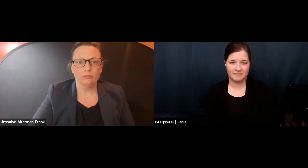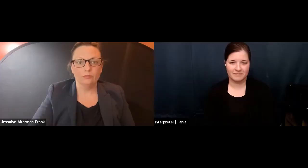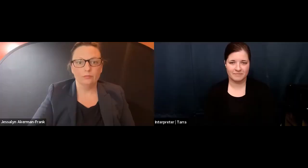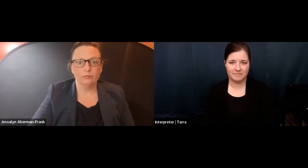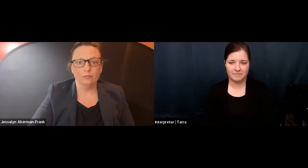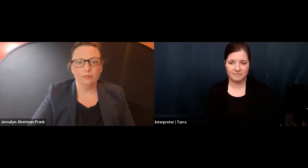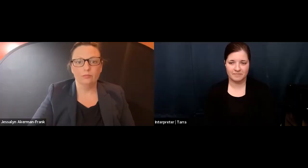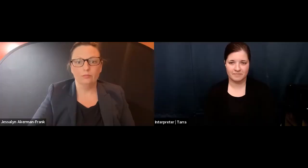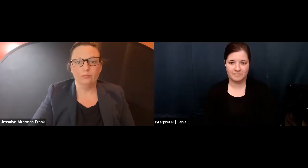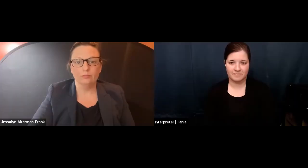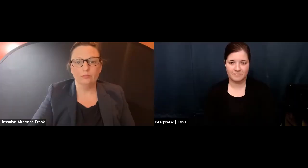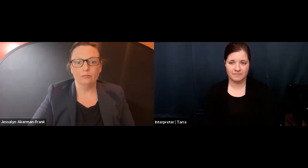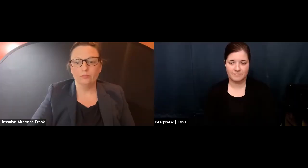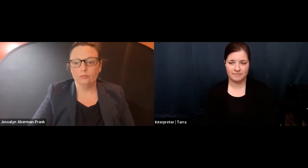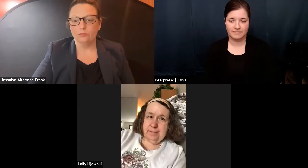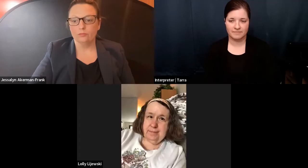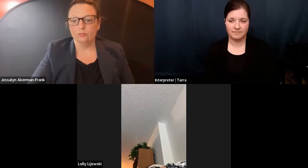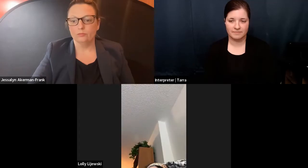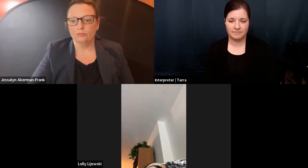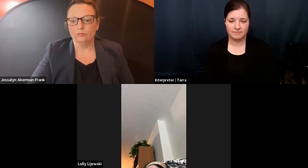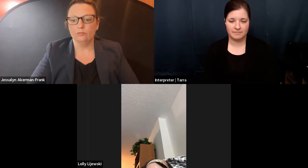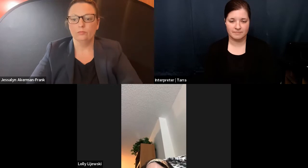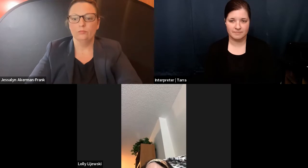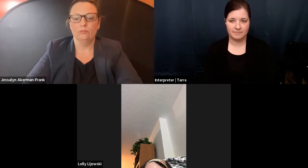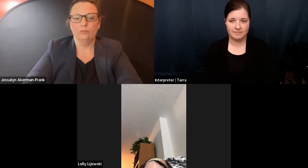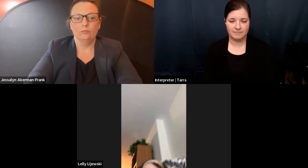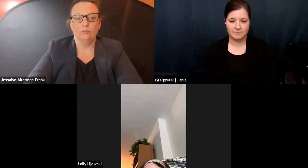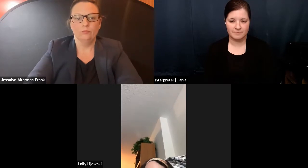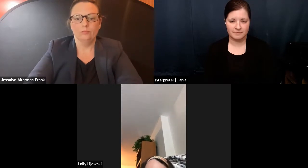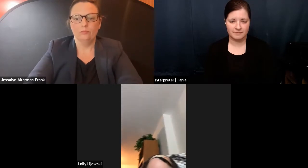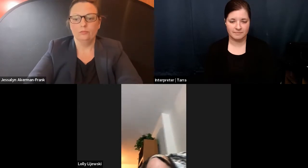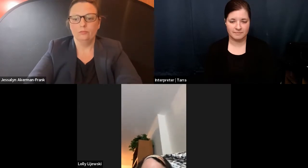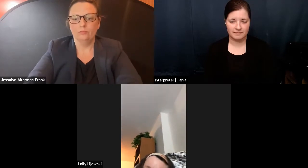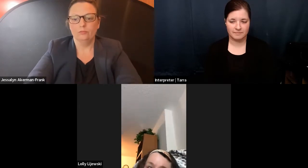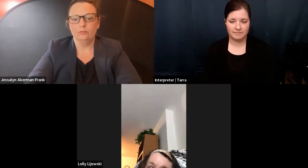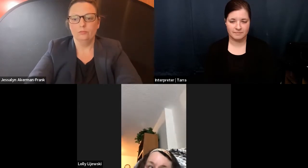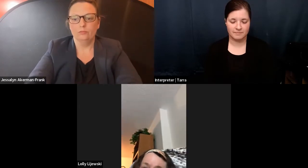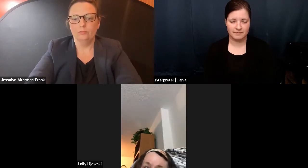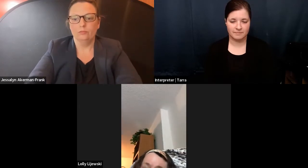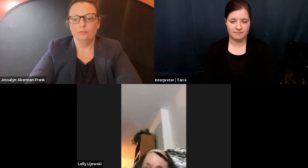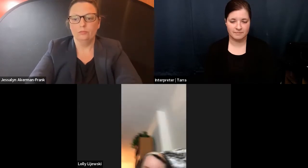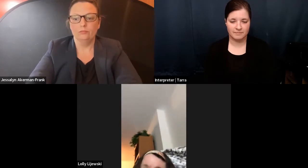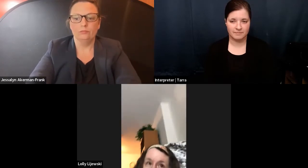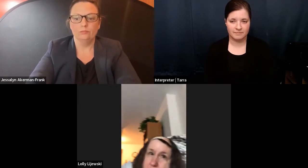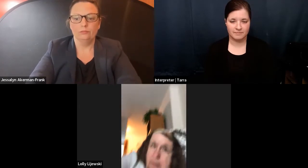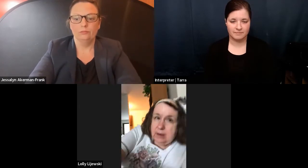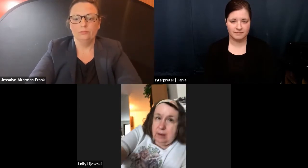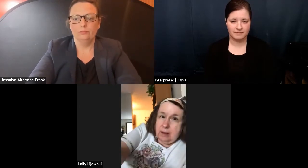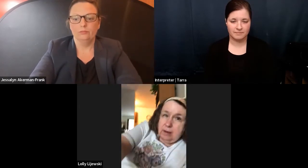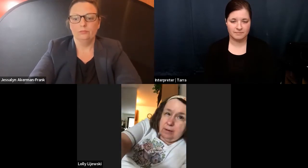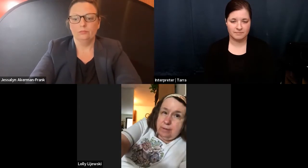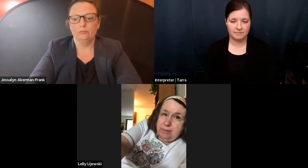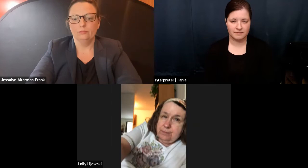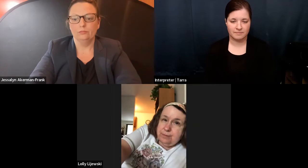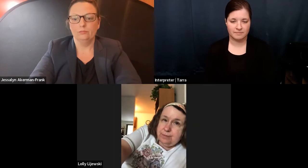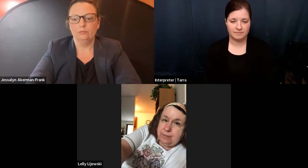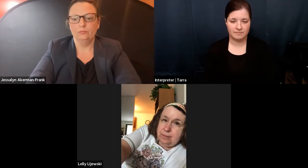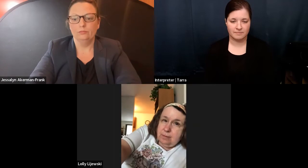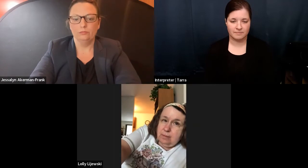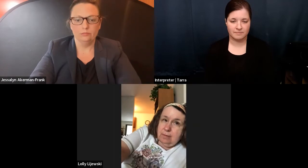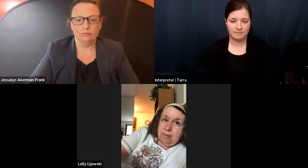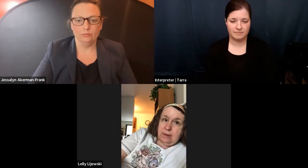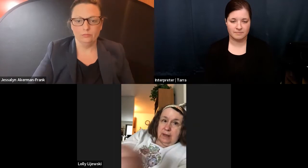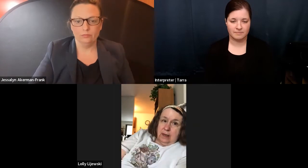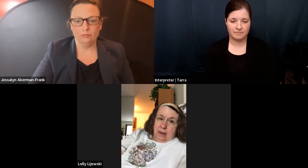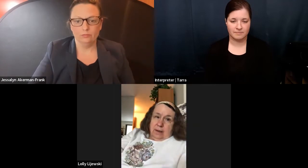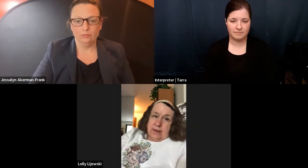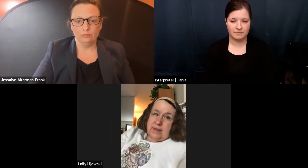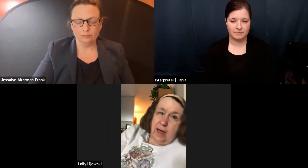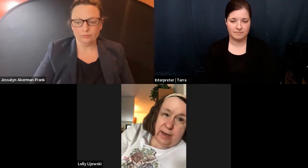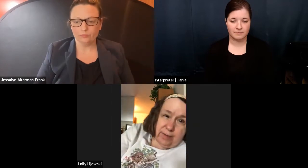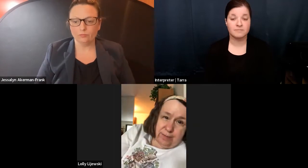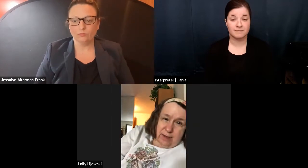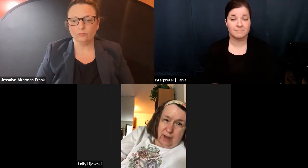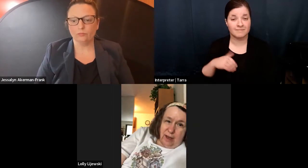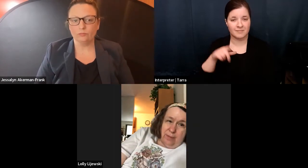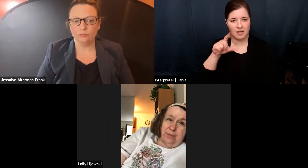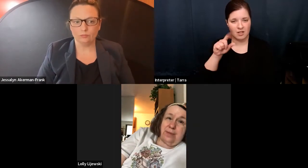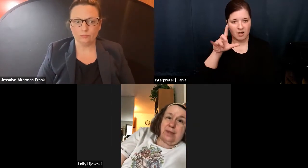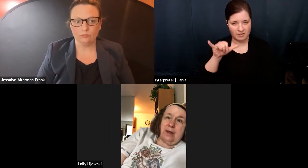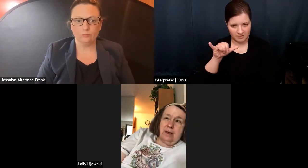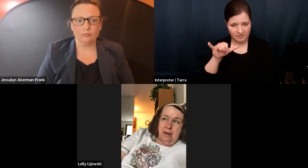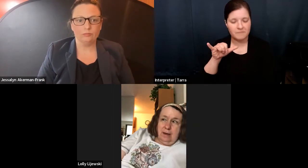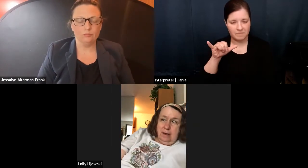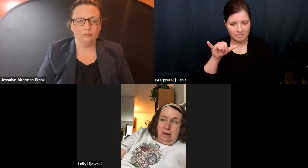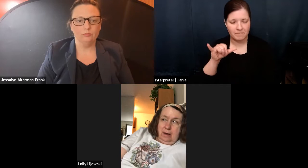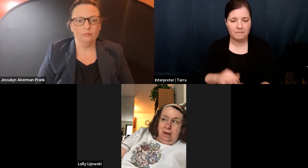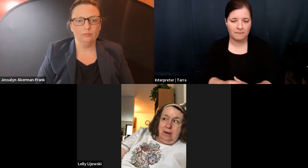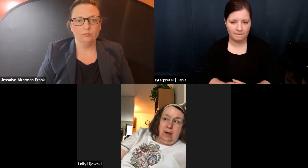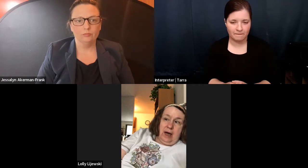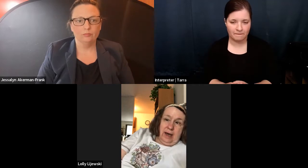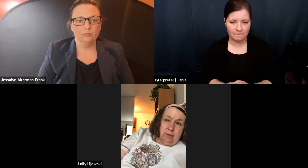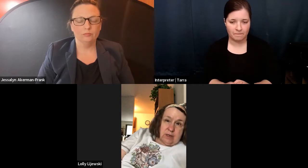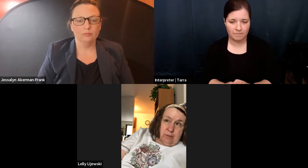Jessalyn: I will turn off Jon and turn on Lolly.